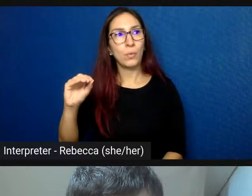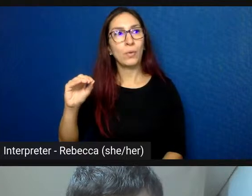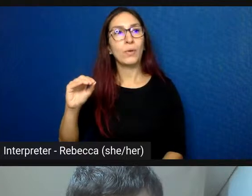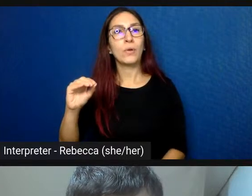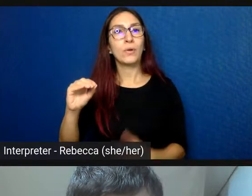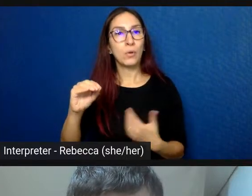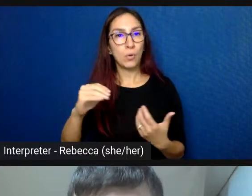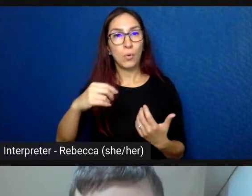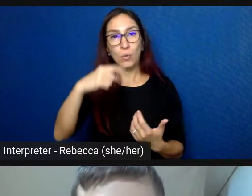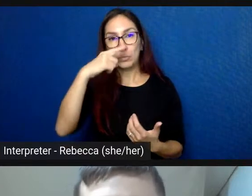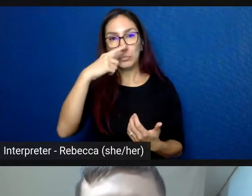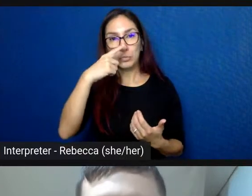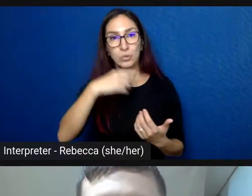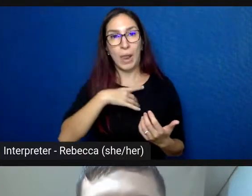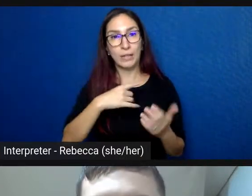experience on